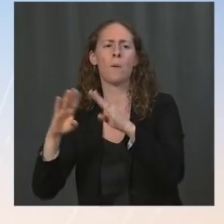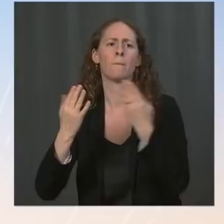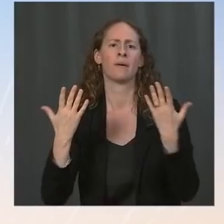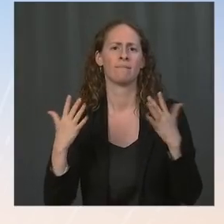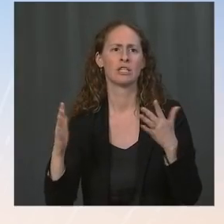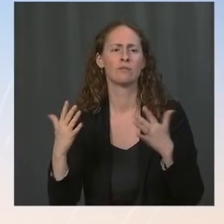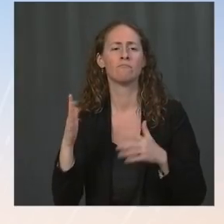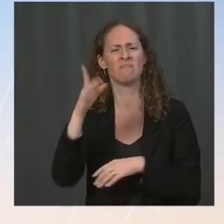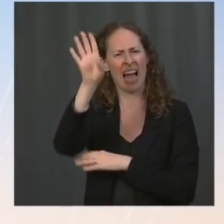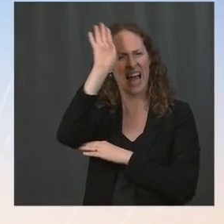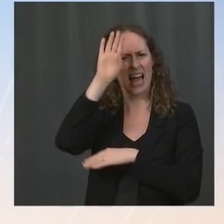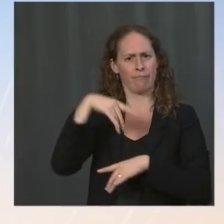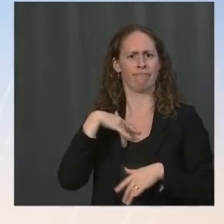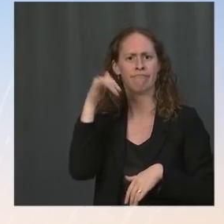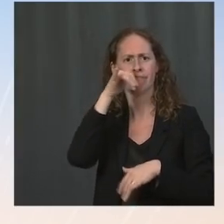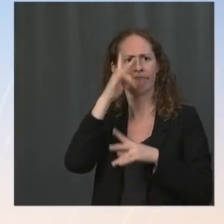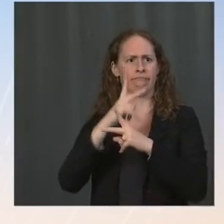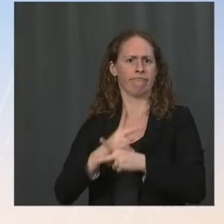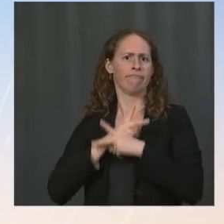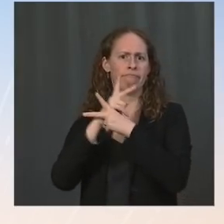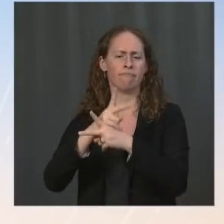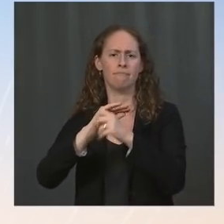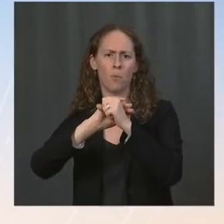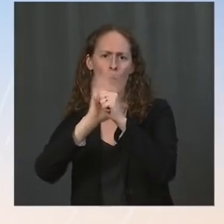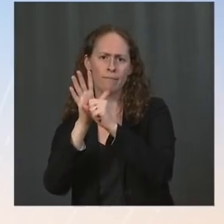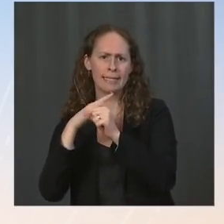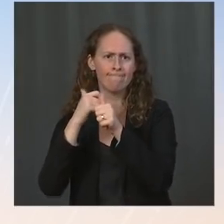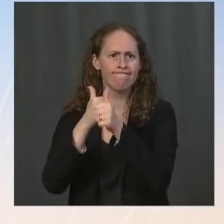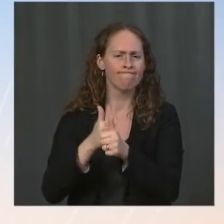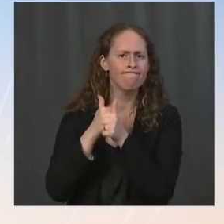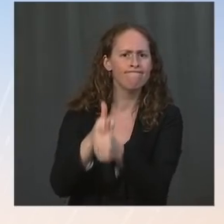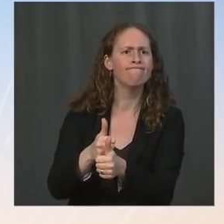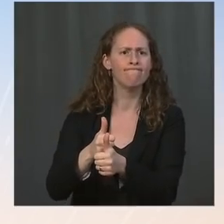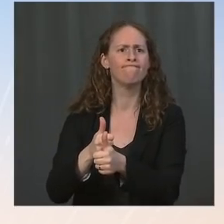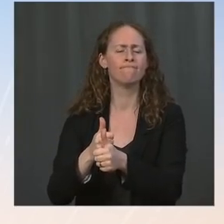The National Guard has also activated more than 5,200 personnel in Louisiana,